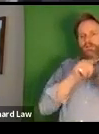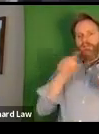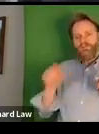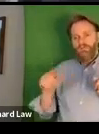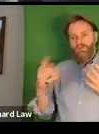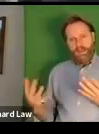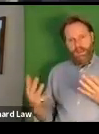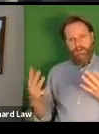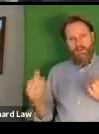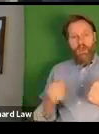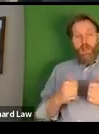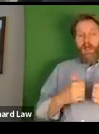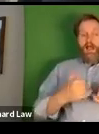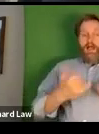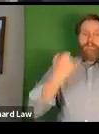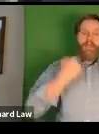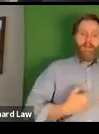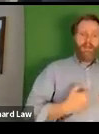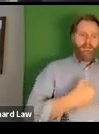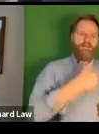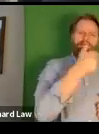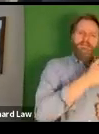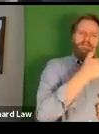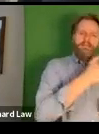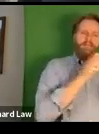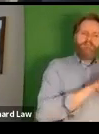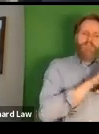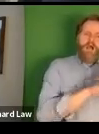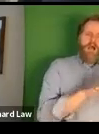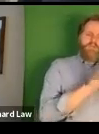March with what I believe to be the virus although of course I cannot be sure